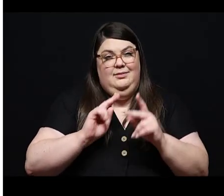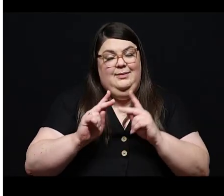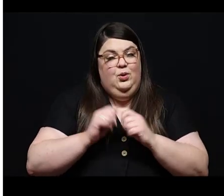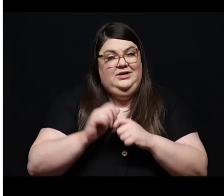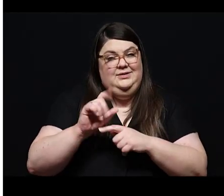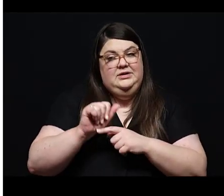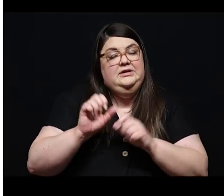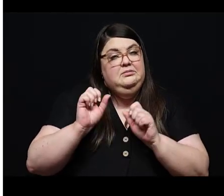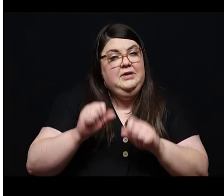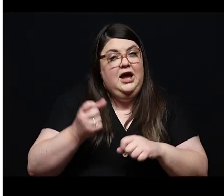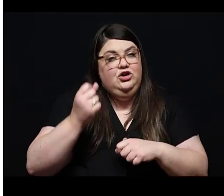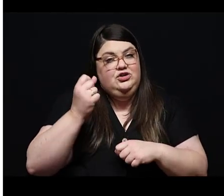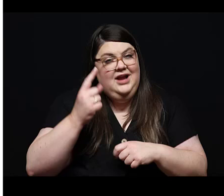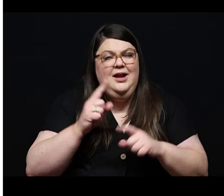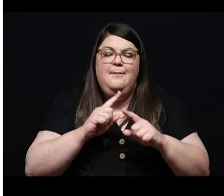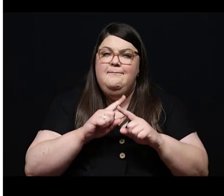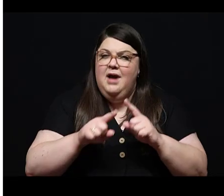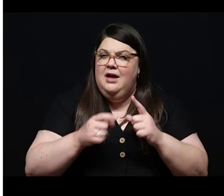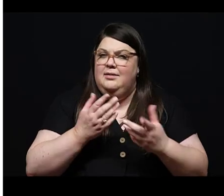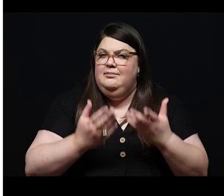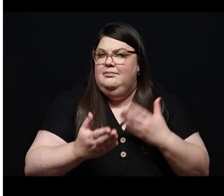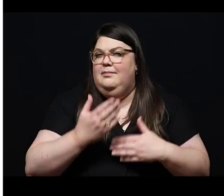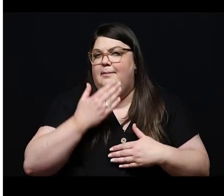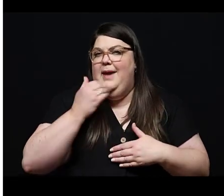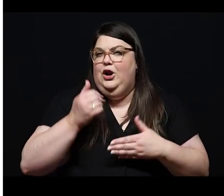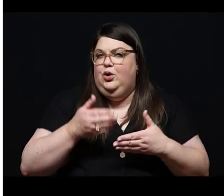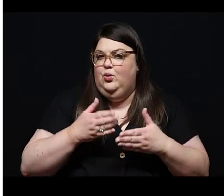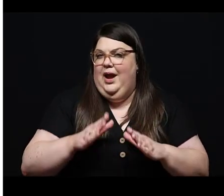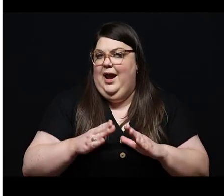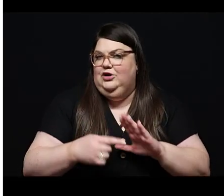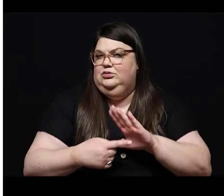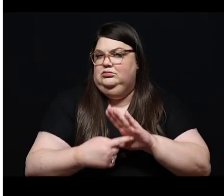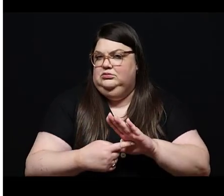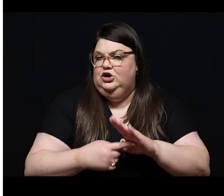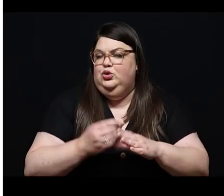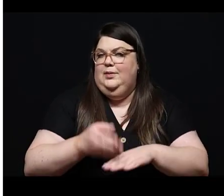understand but that could be presented in a different way to improve their experience;